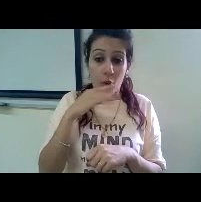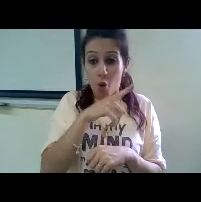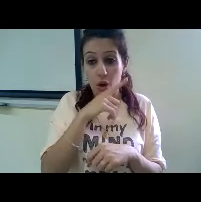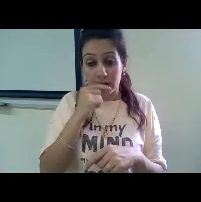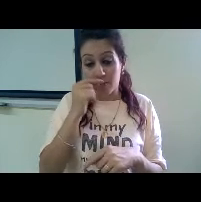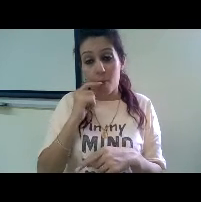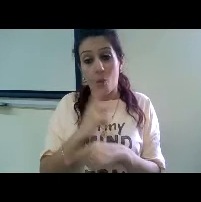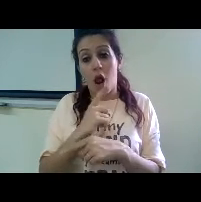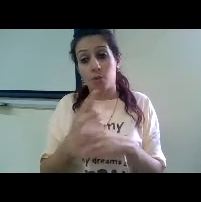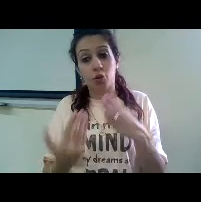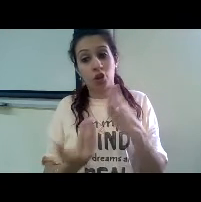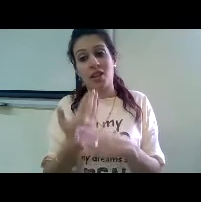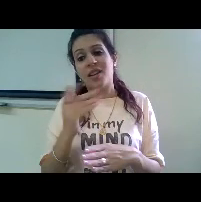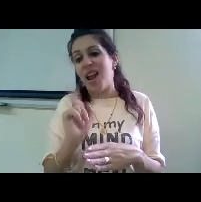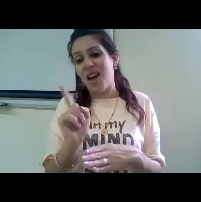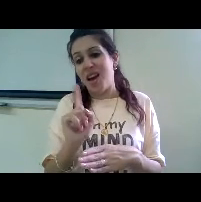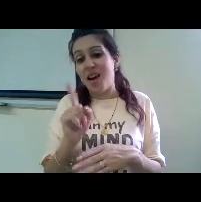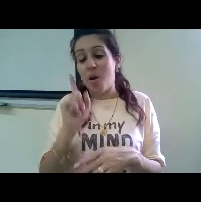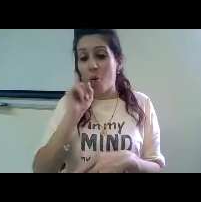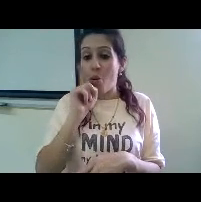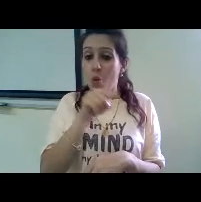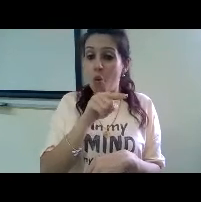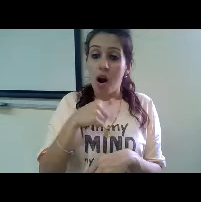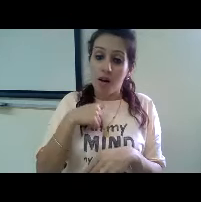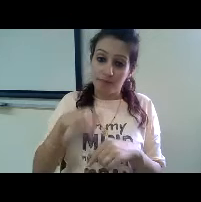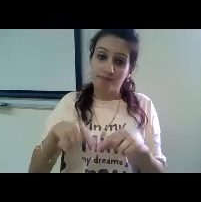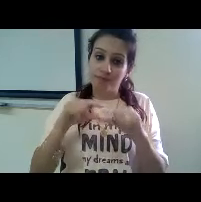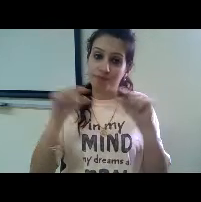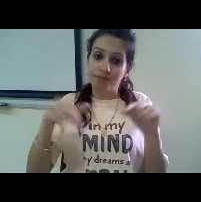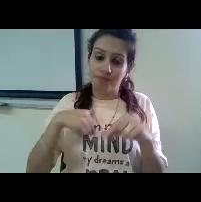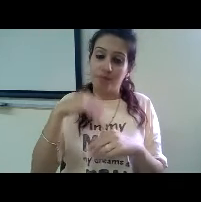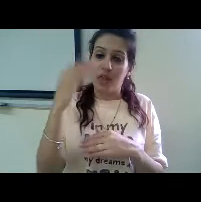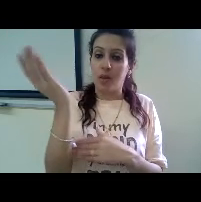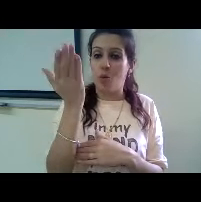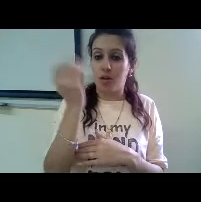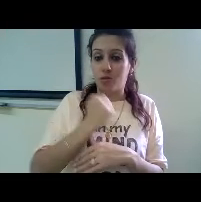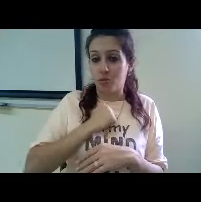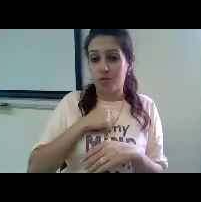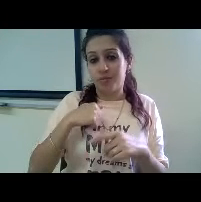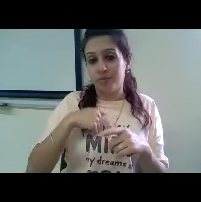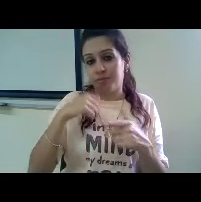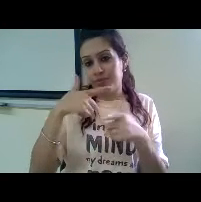So the answer to the unasked question is that we really